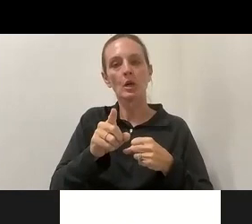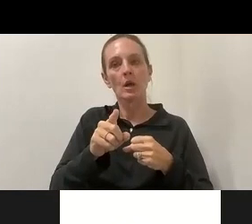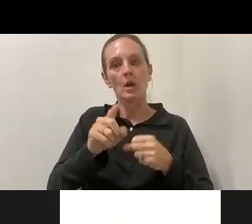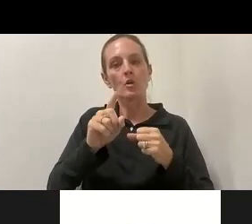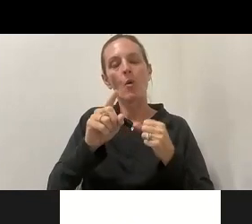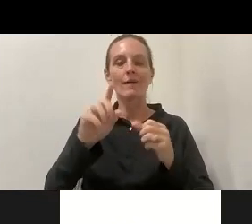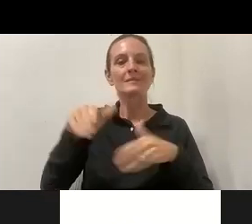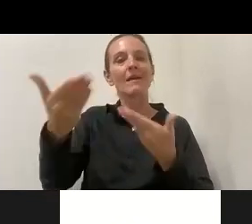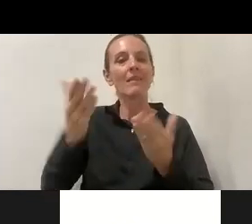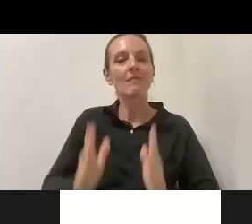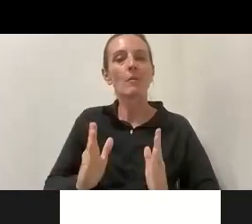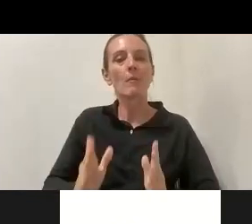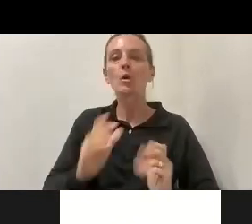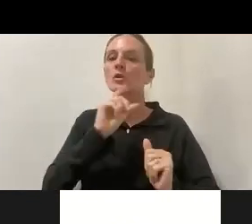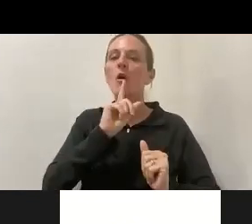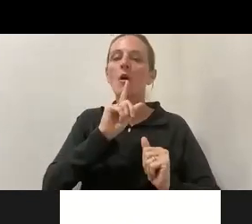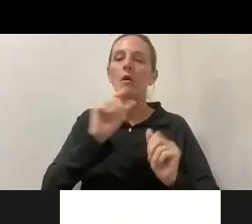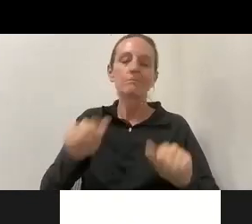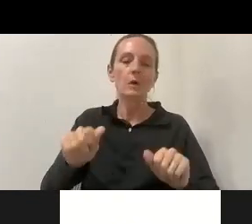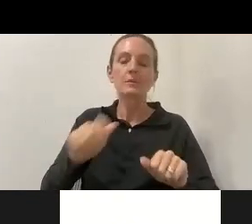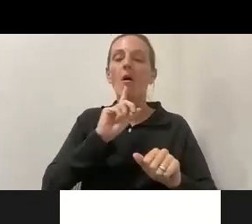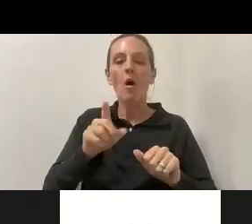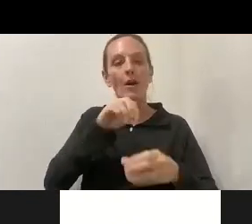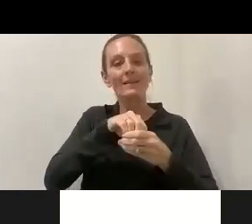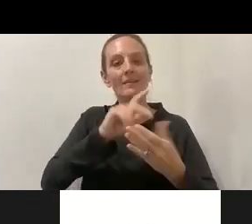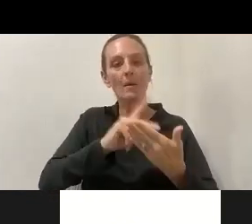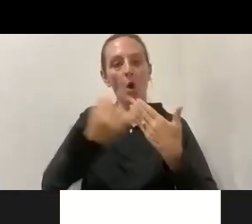that you don't create more work for yourself, and that you keep it relatively simple.